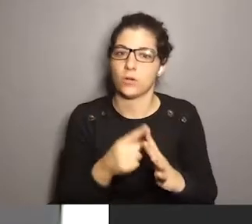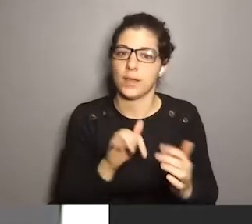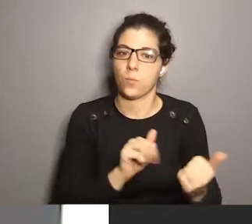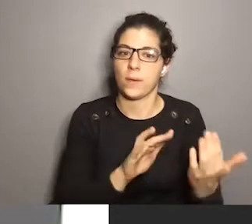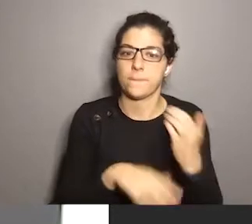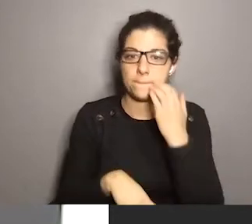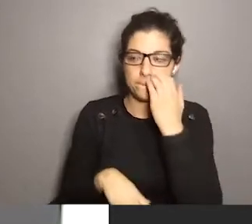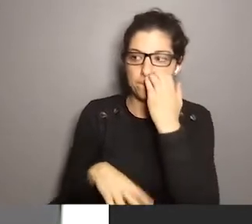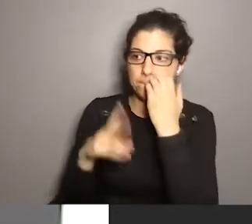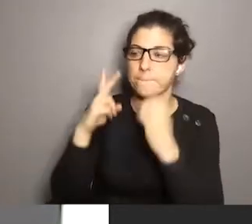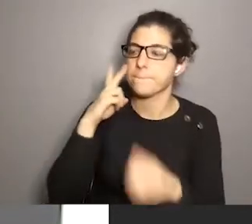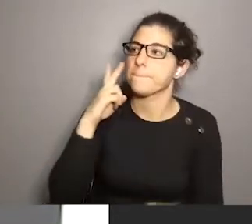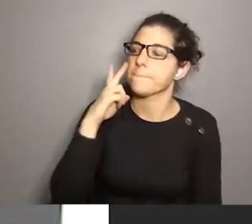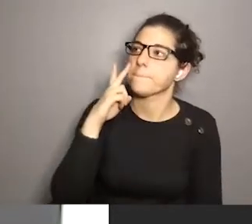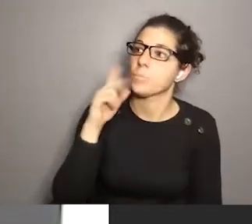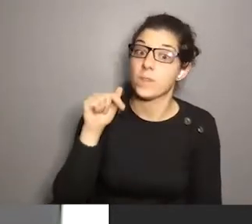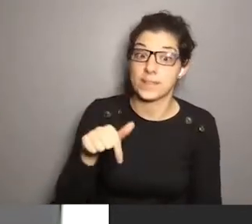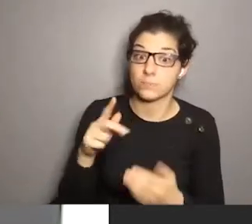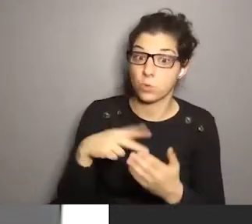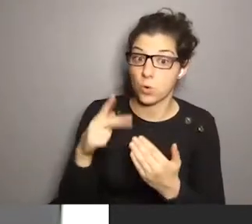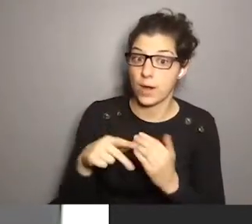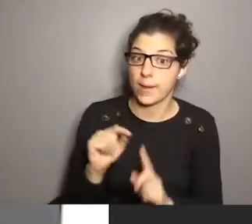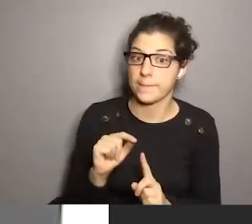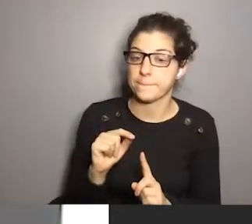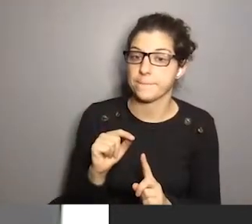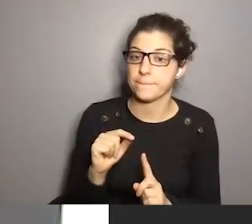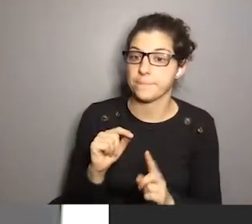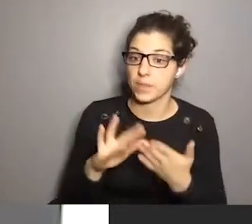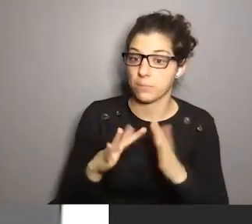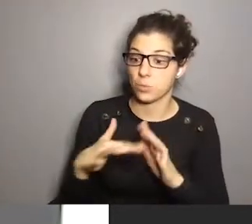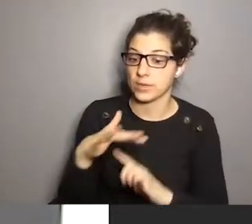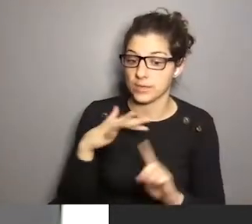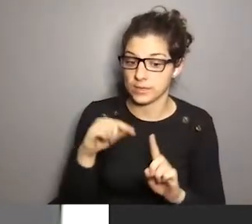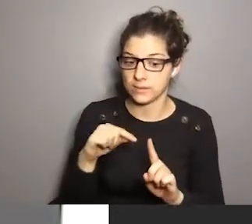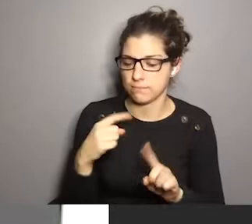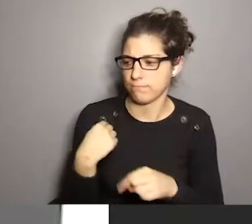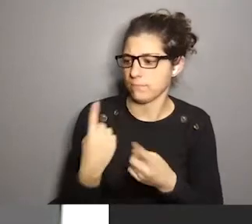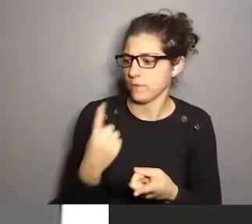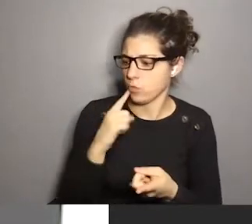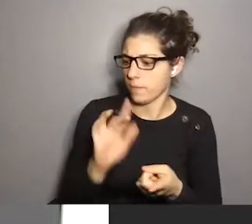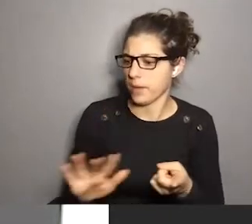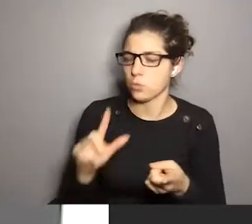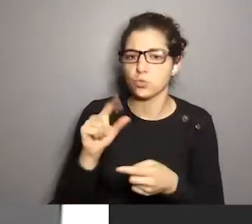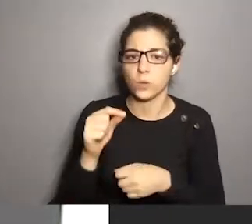Let's see. Well, this program here in the community has been here for probably about 20 years.